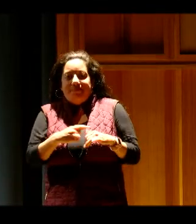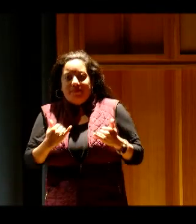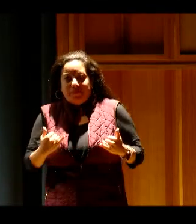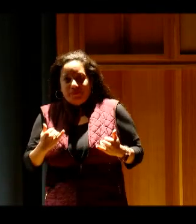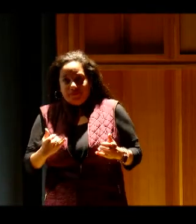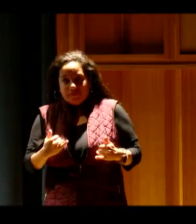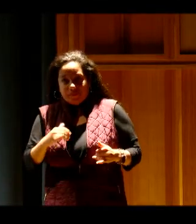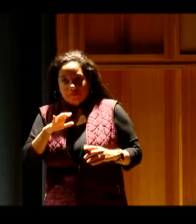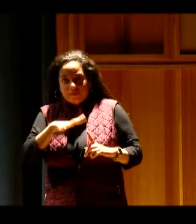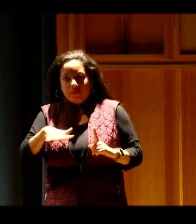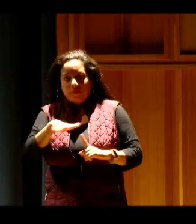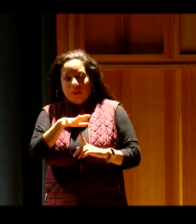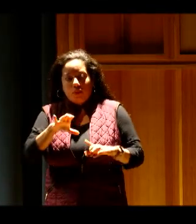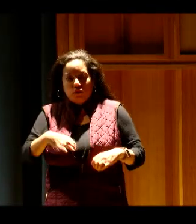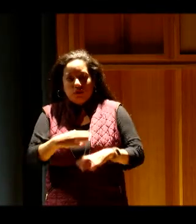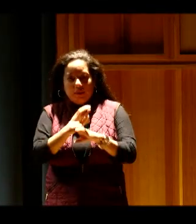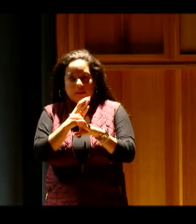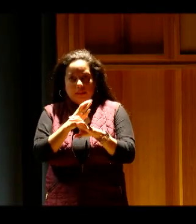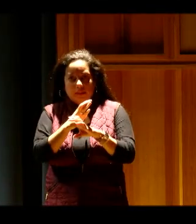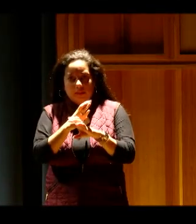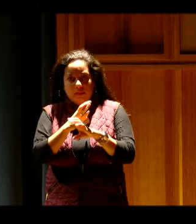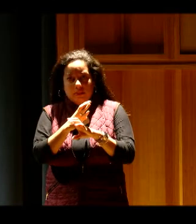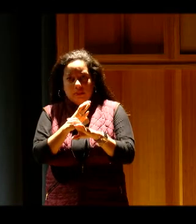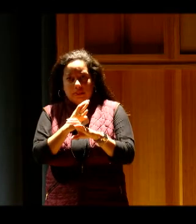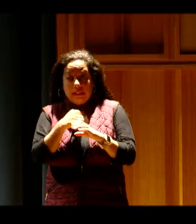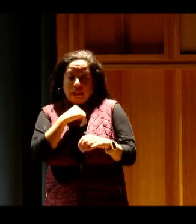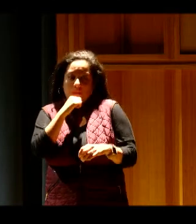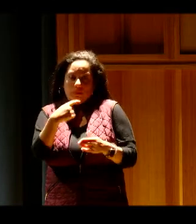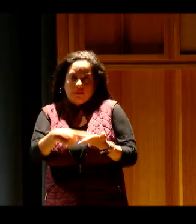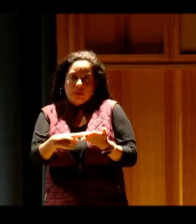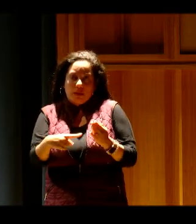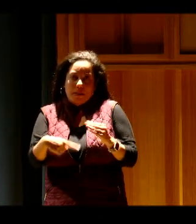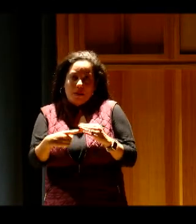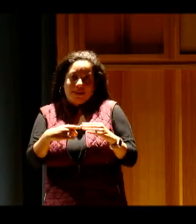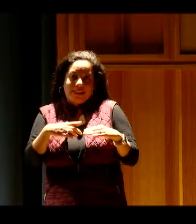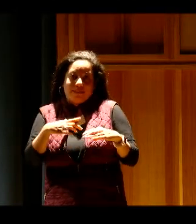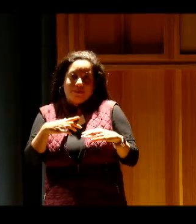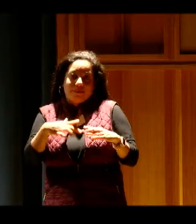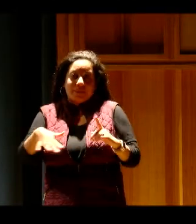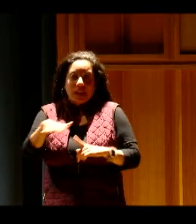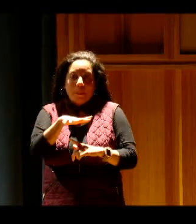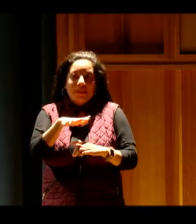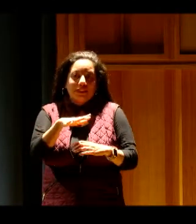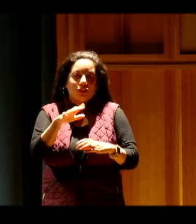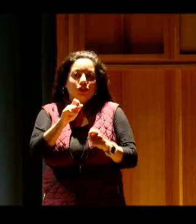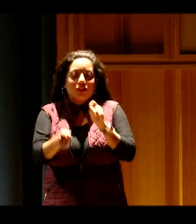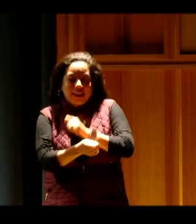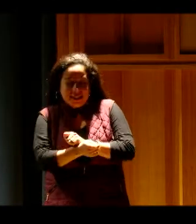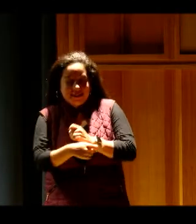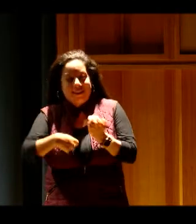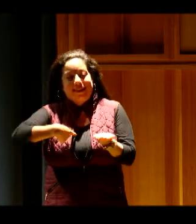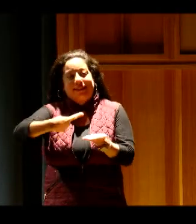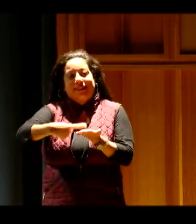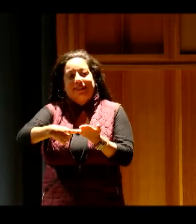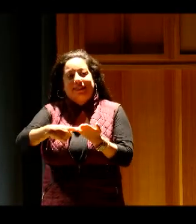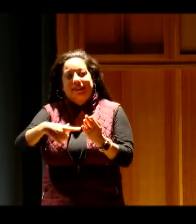climate crisis and incidentally, I don't talk about climate change, I talk about the climate crisis, that's one of those reframings